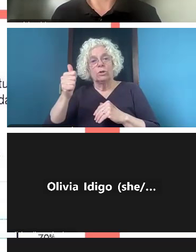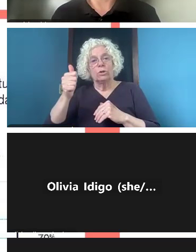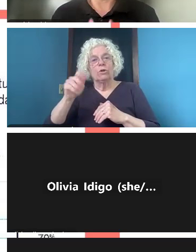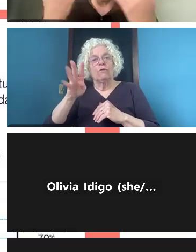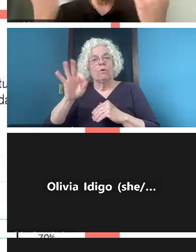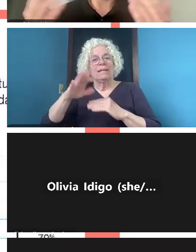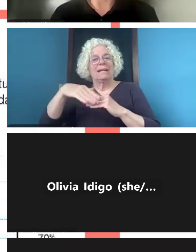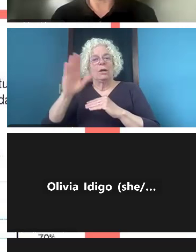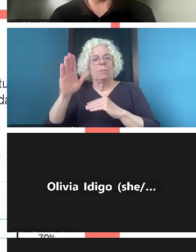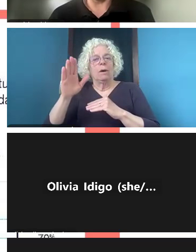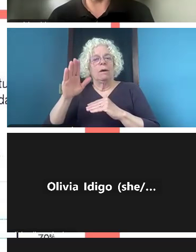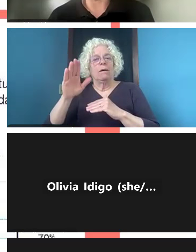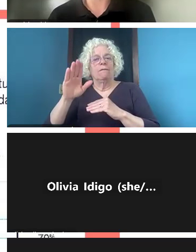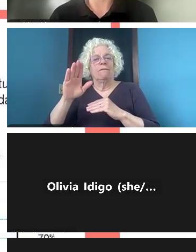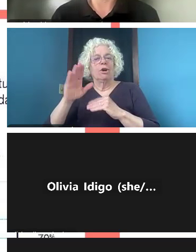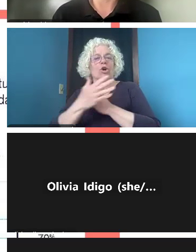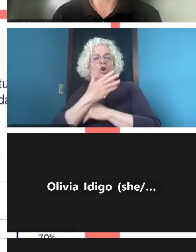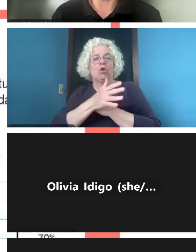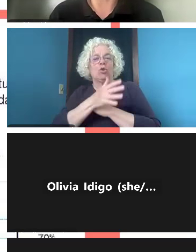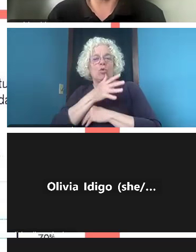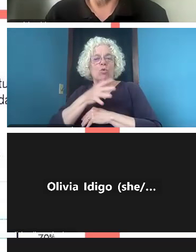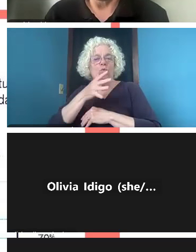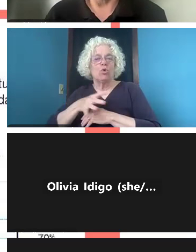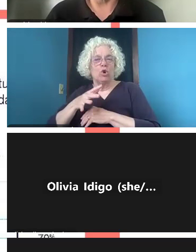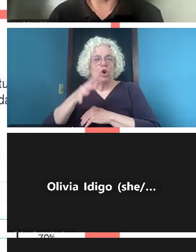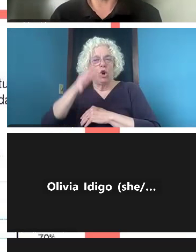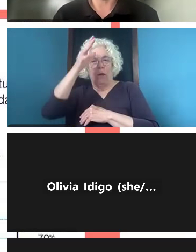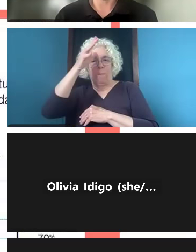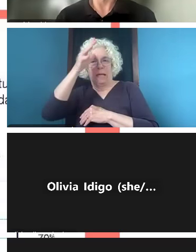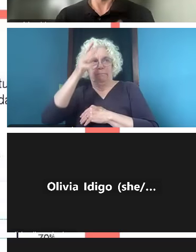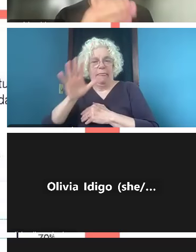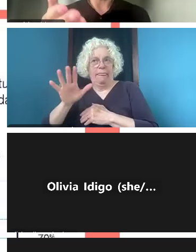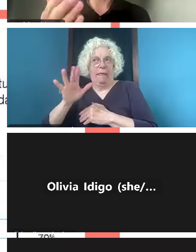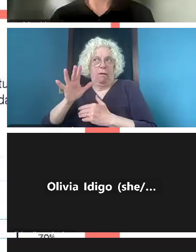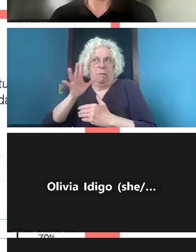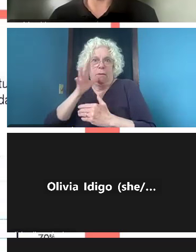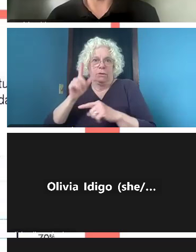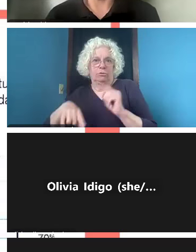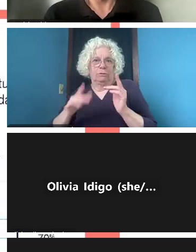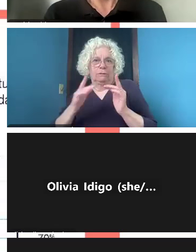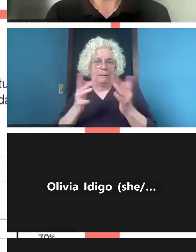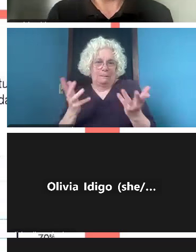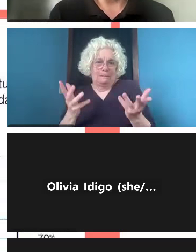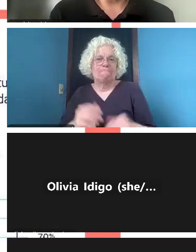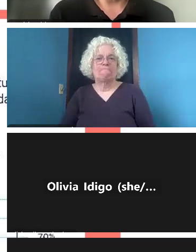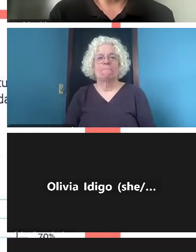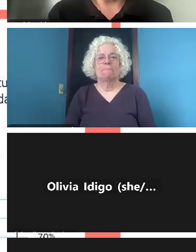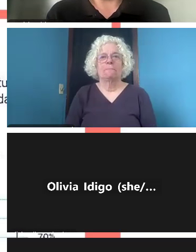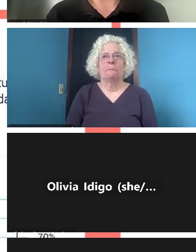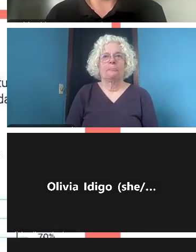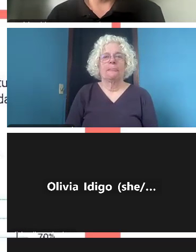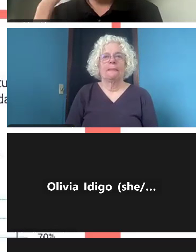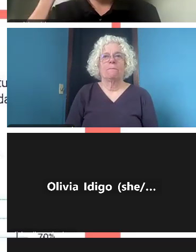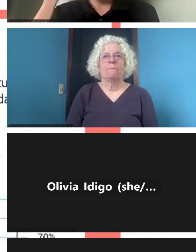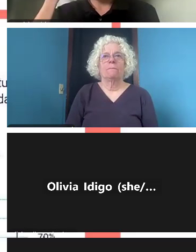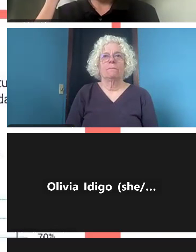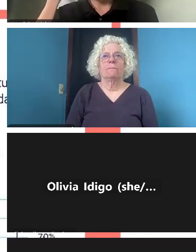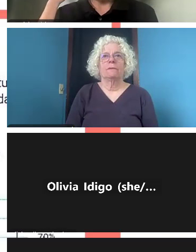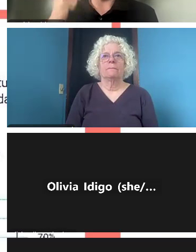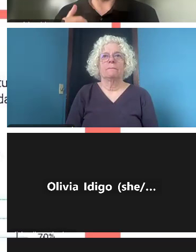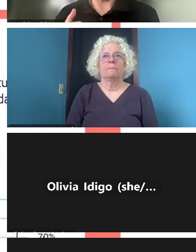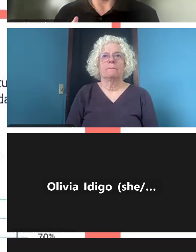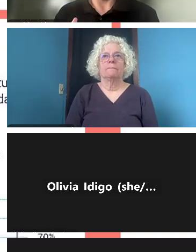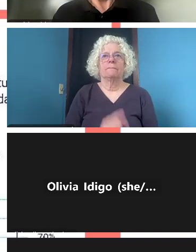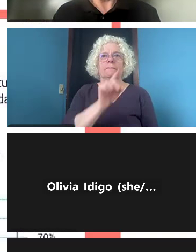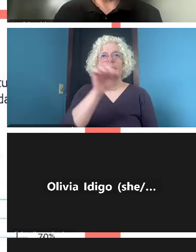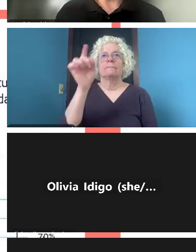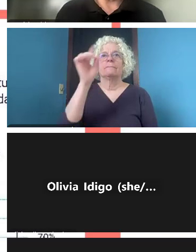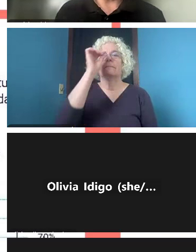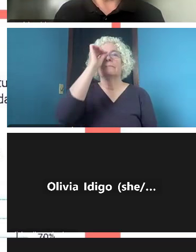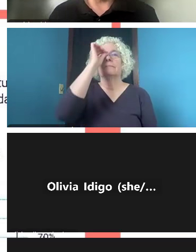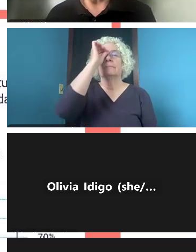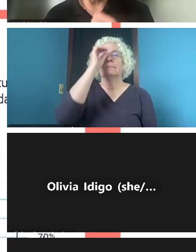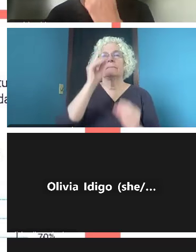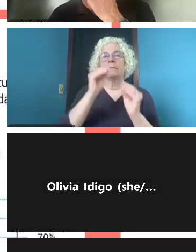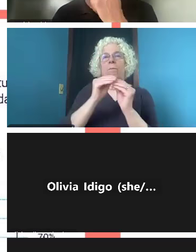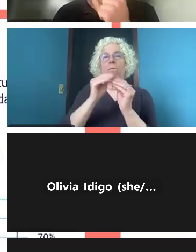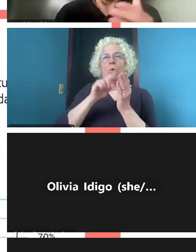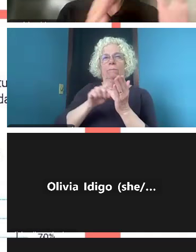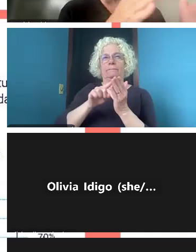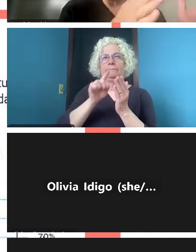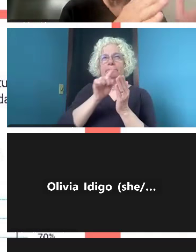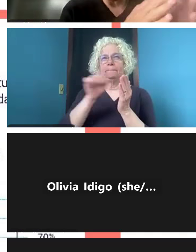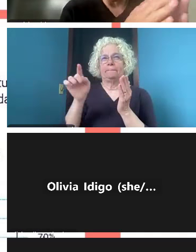So we could not access mothers given that age population. On the next slide, you're going to see this further explain just a little bit more, and you're going to see some nuances here.